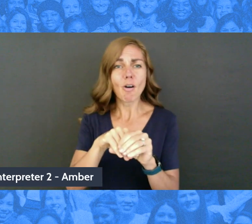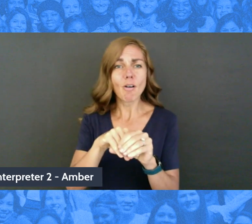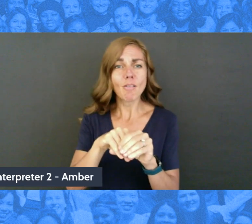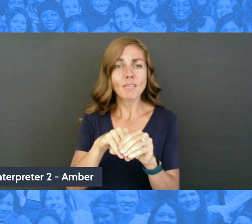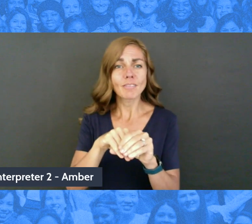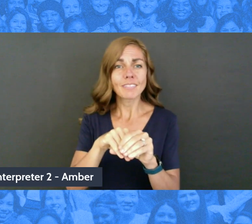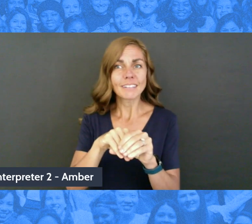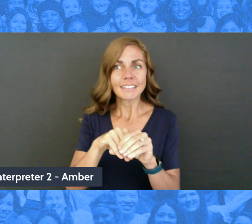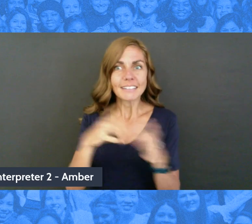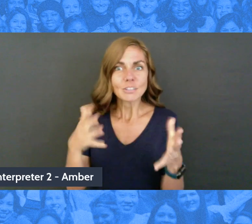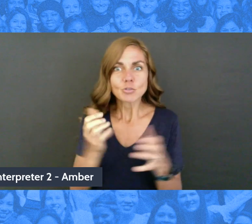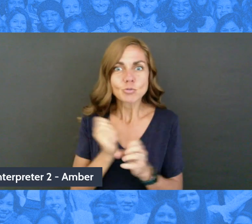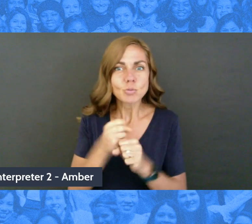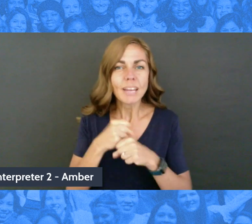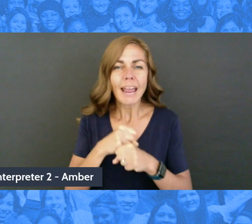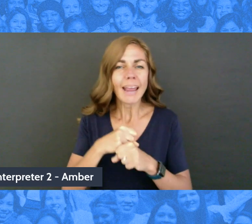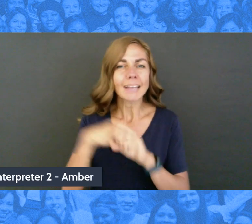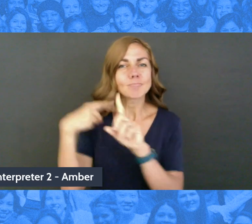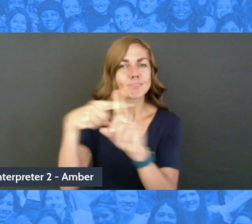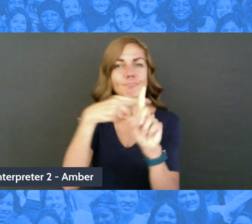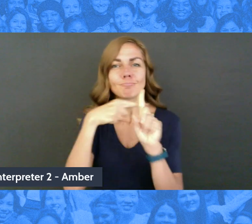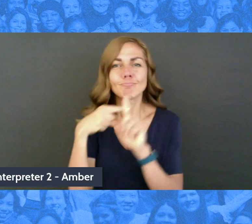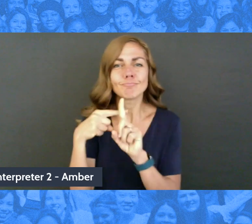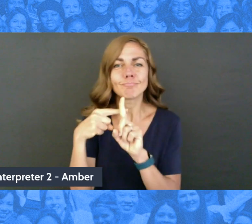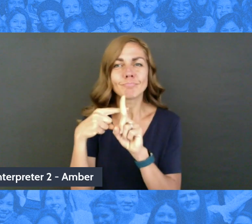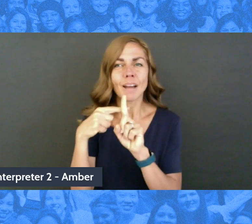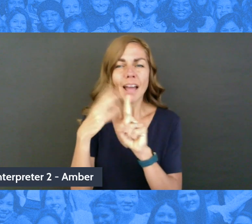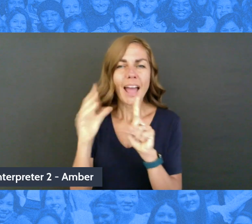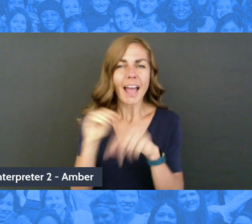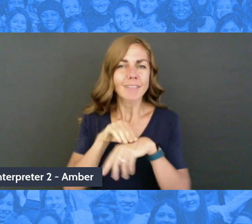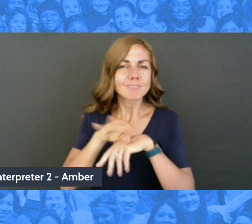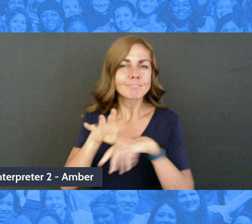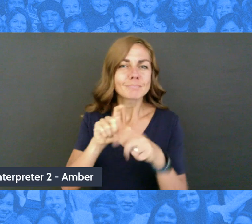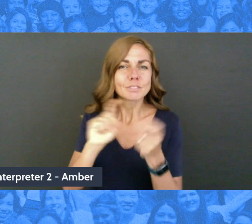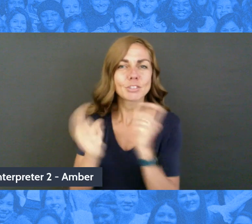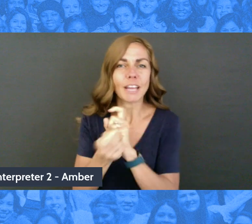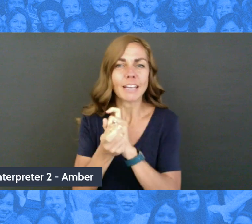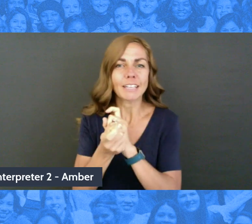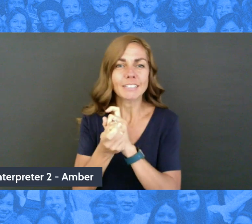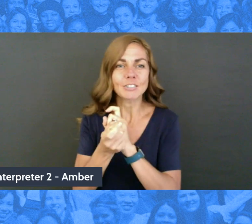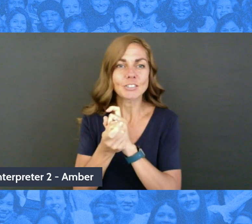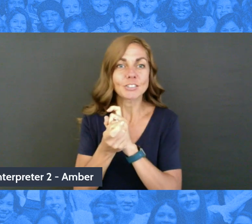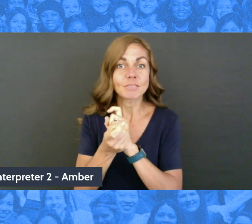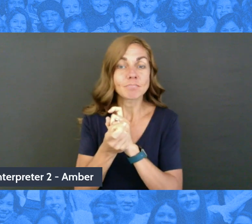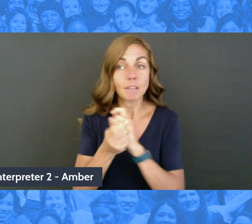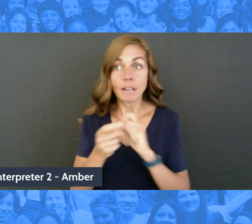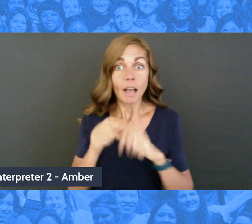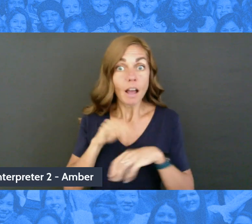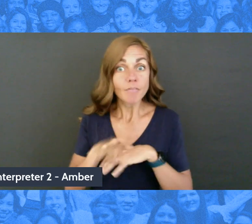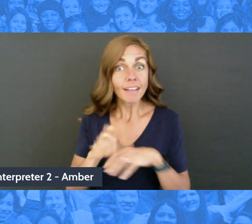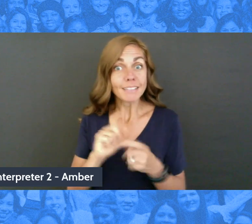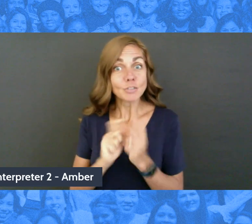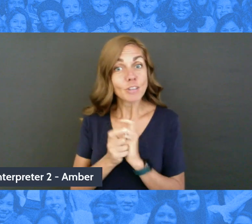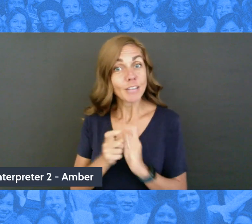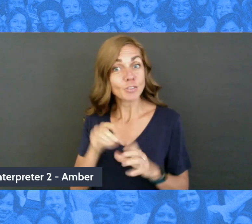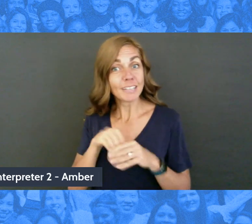in creating goodness and effecting change in yourself and in the lives of others.